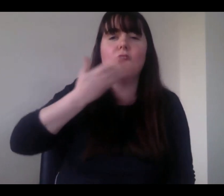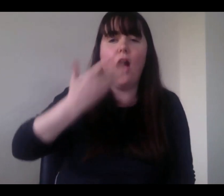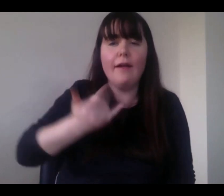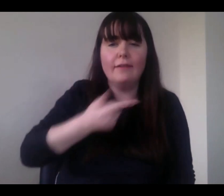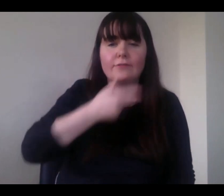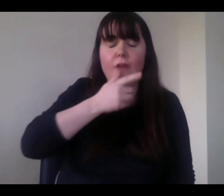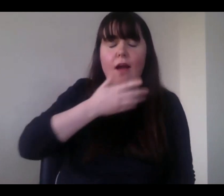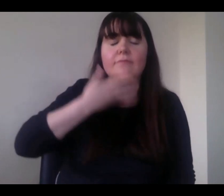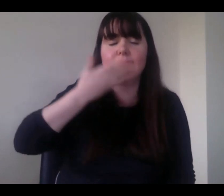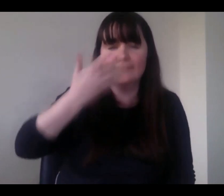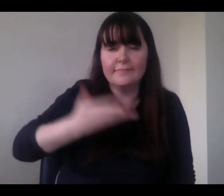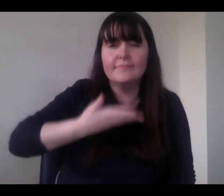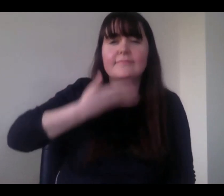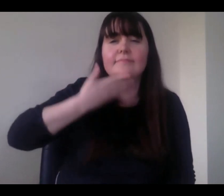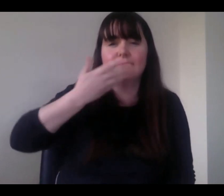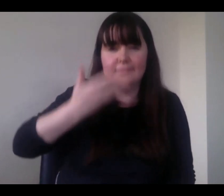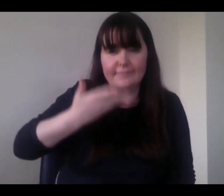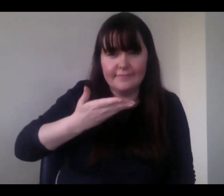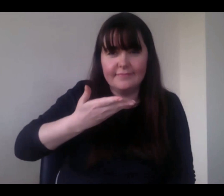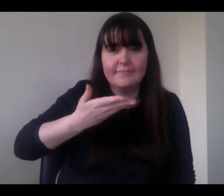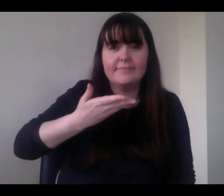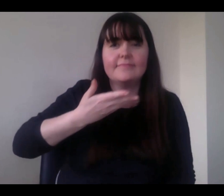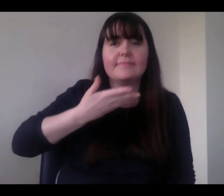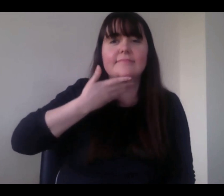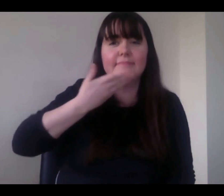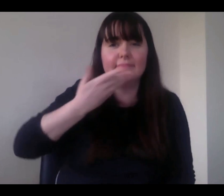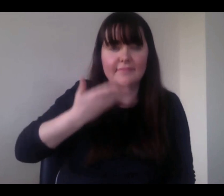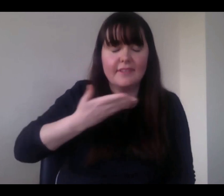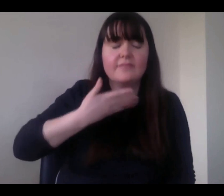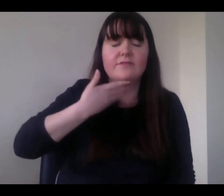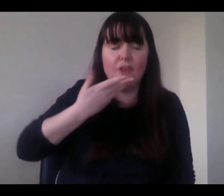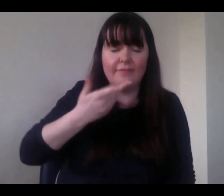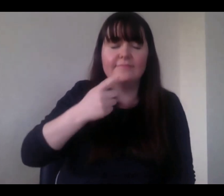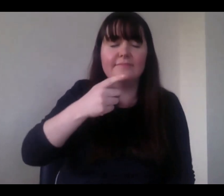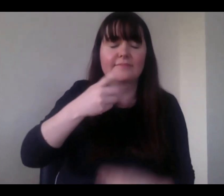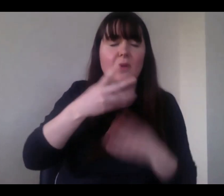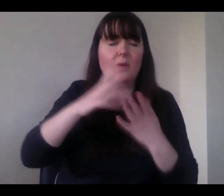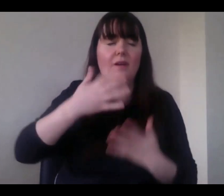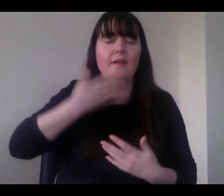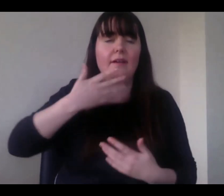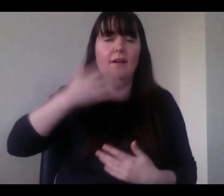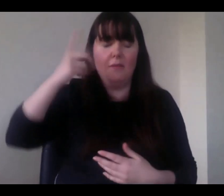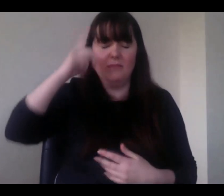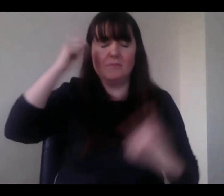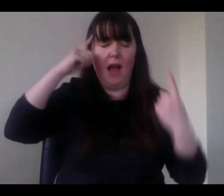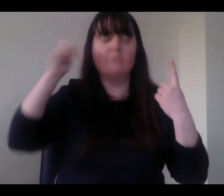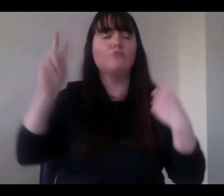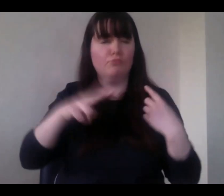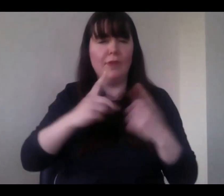the teachers and nuns in St. Mary's would say to us at all times: talk, speak up, hold